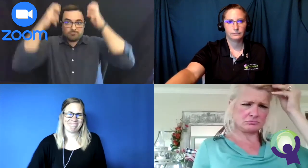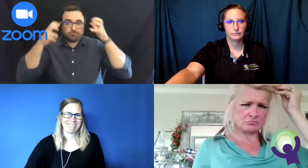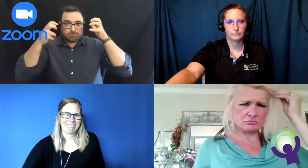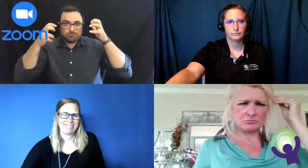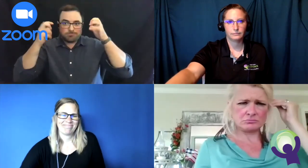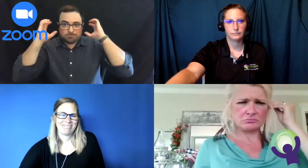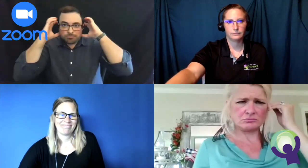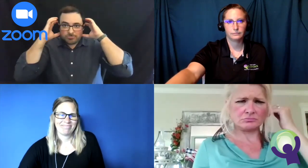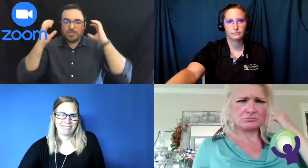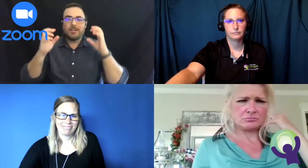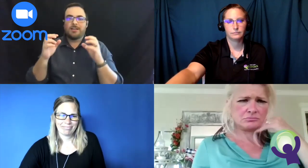is it better just to accommodate them?